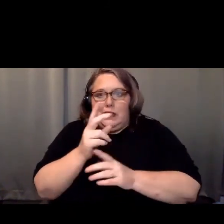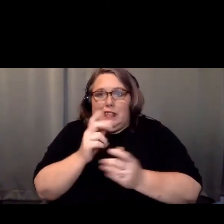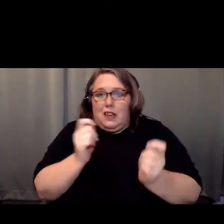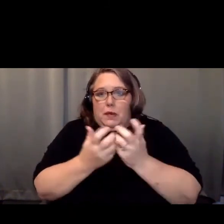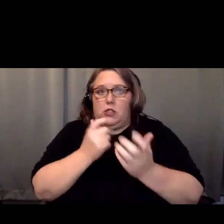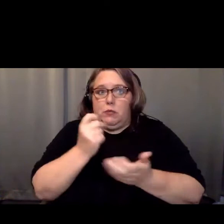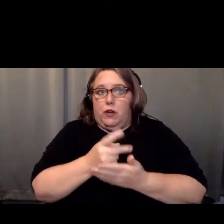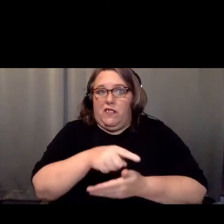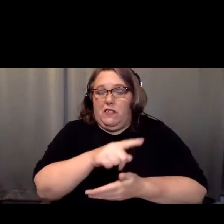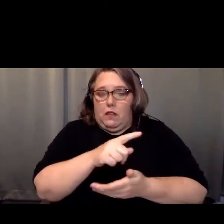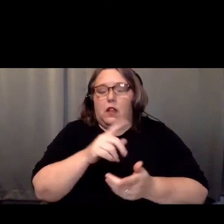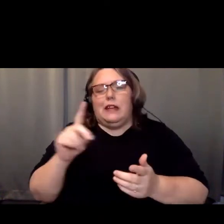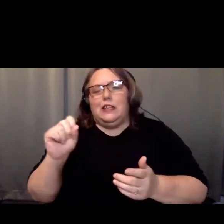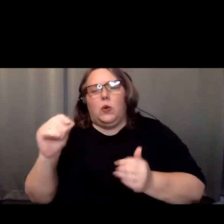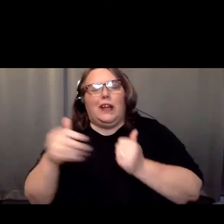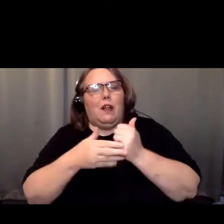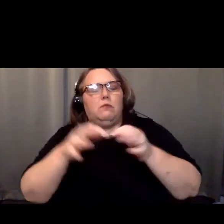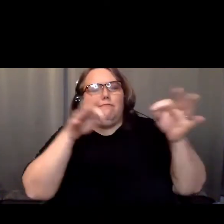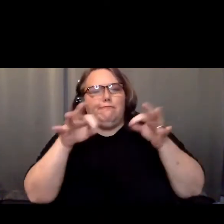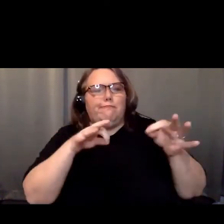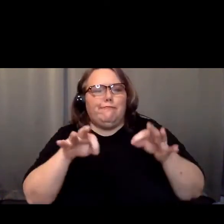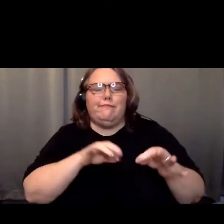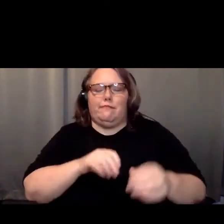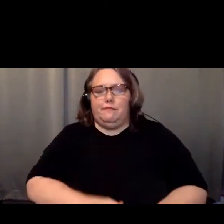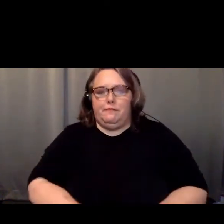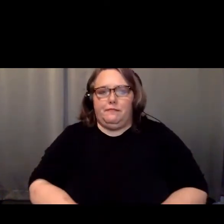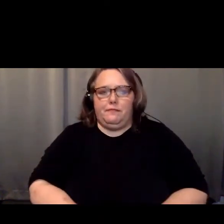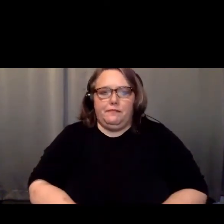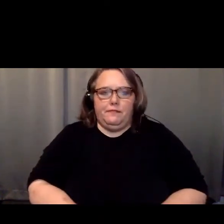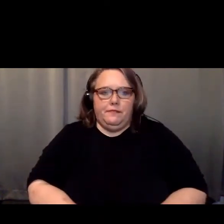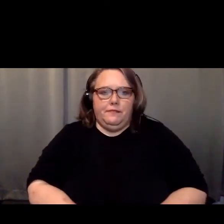Next would be tell your professors if you have any issues